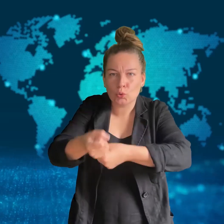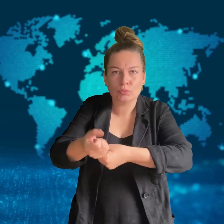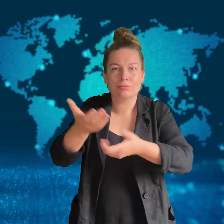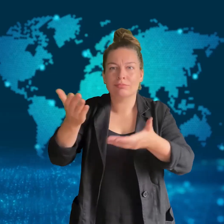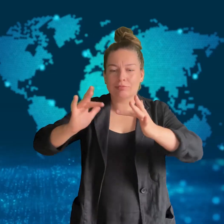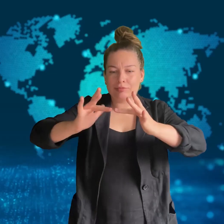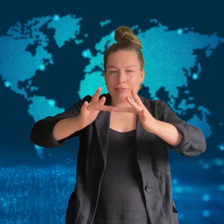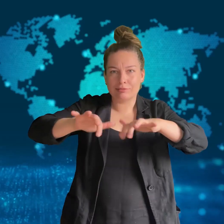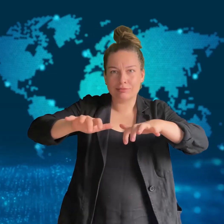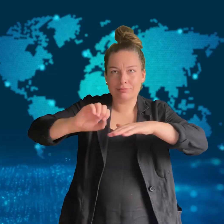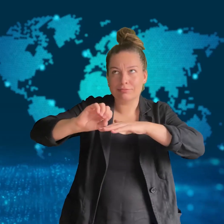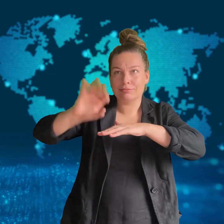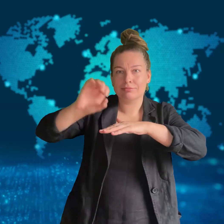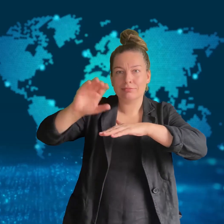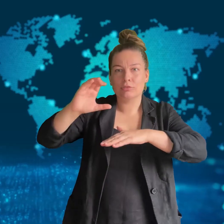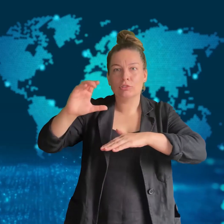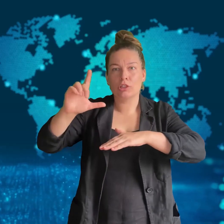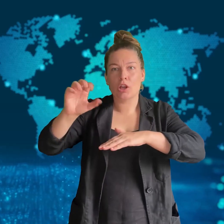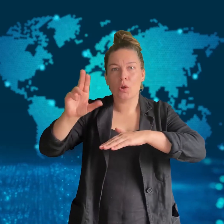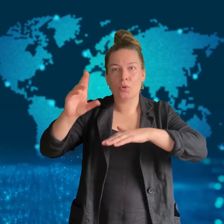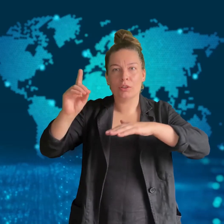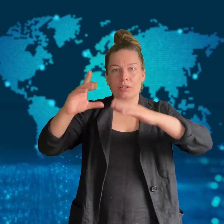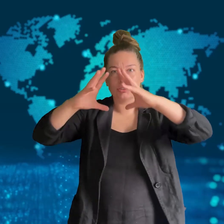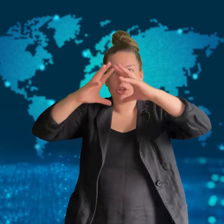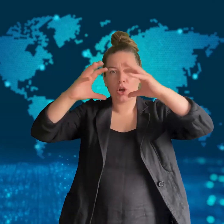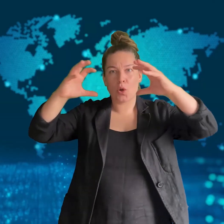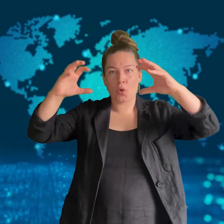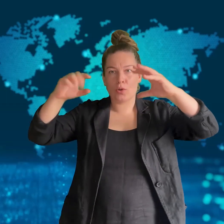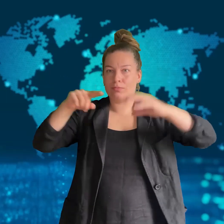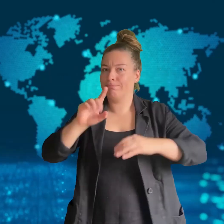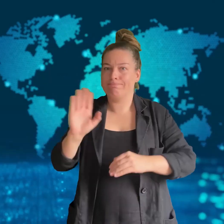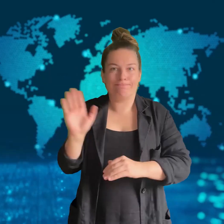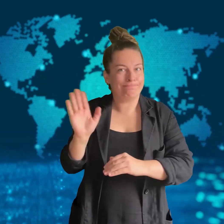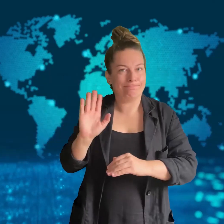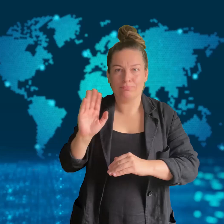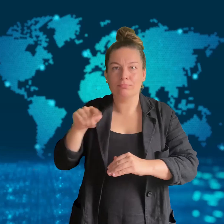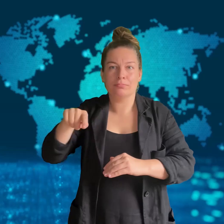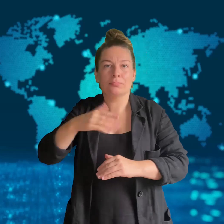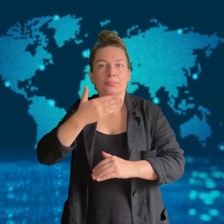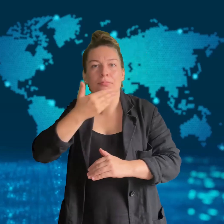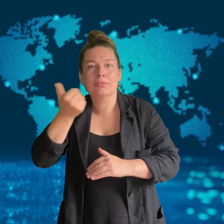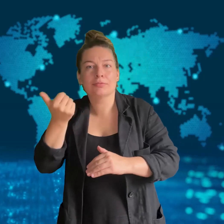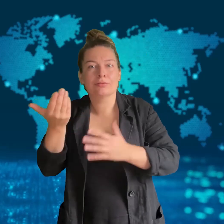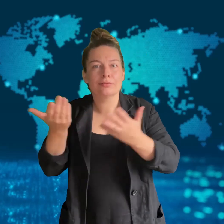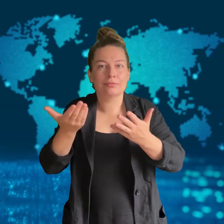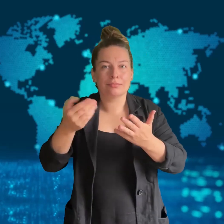several Western intelligence services.